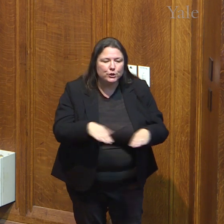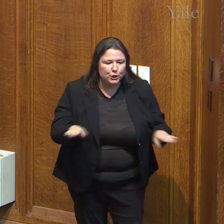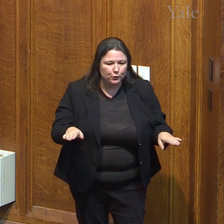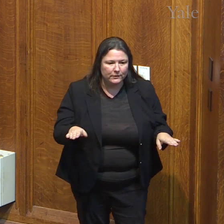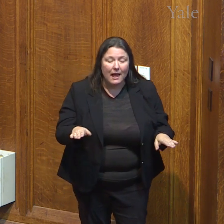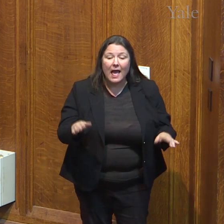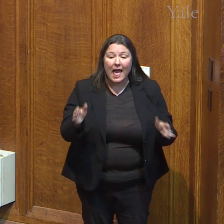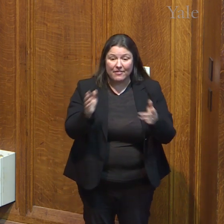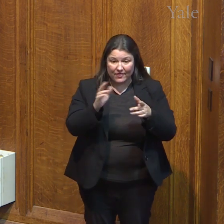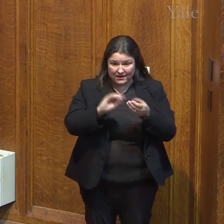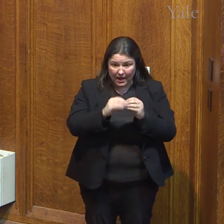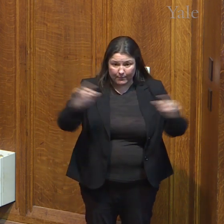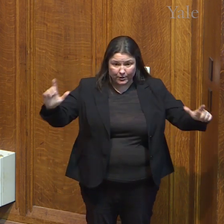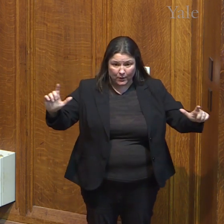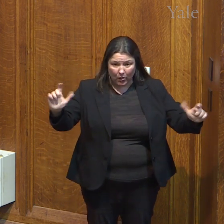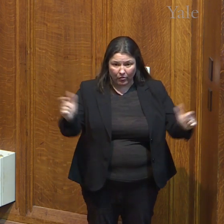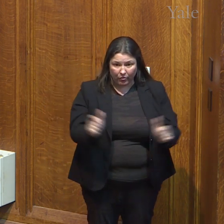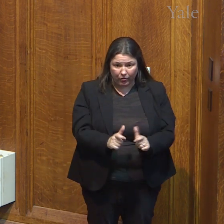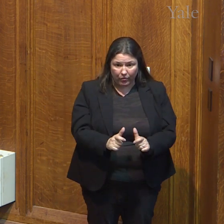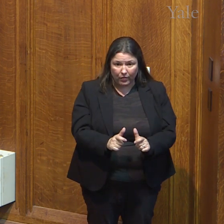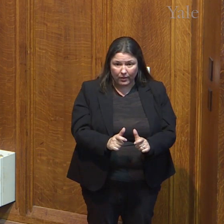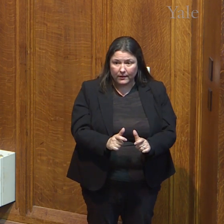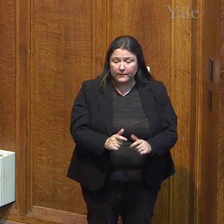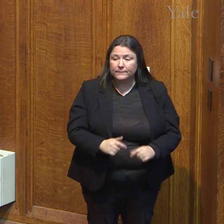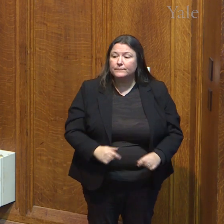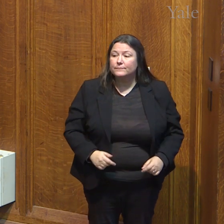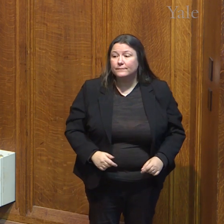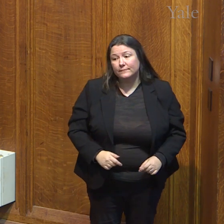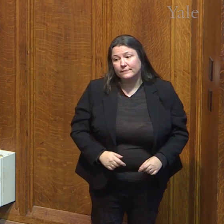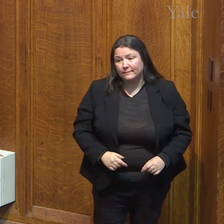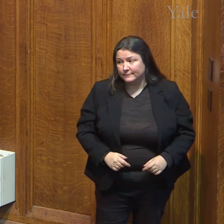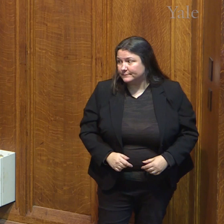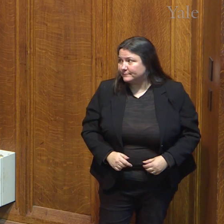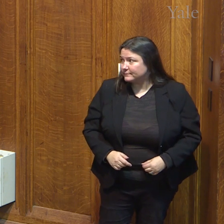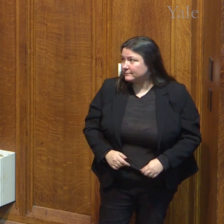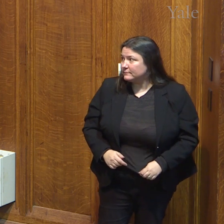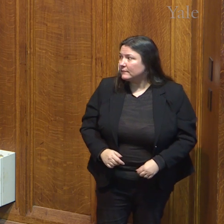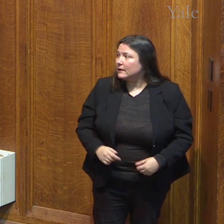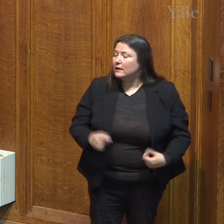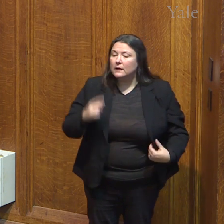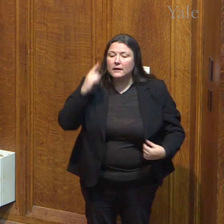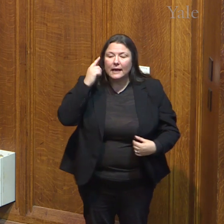Even Bell's prejudice ideas about eugenics were without foundation for as mentioned earlier